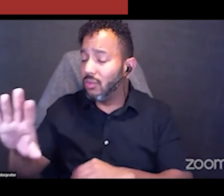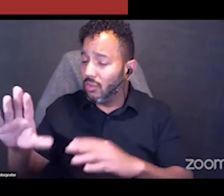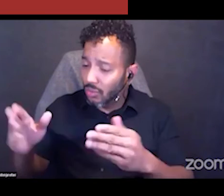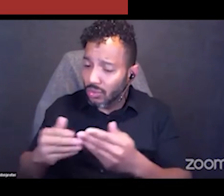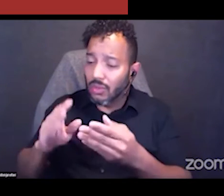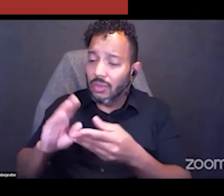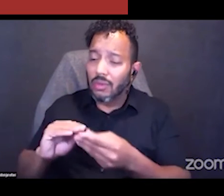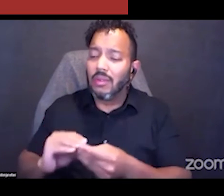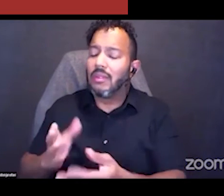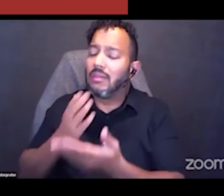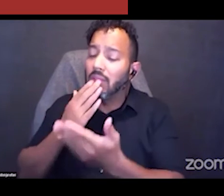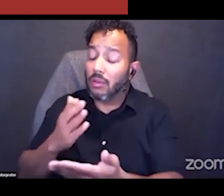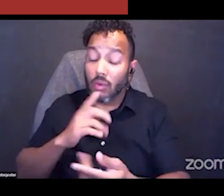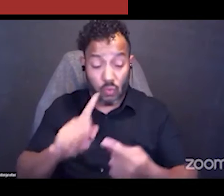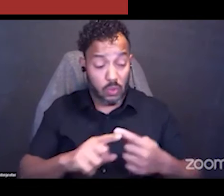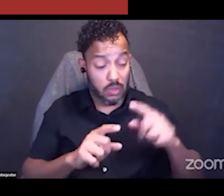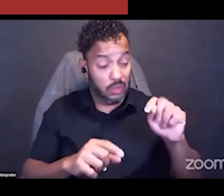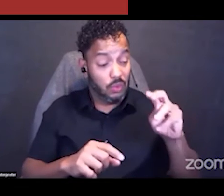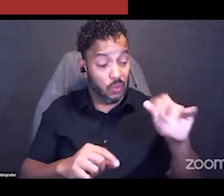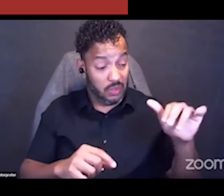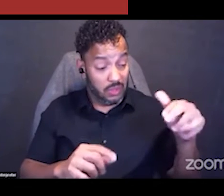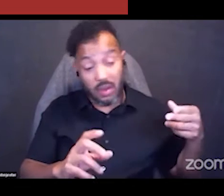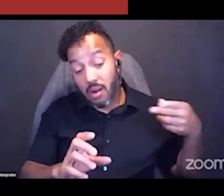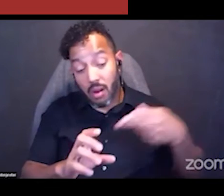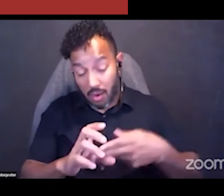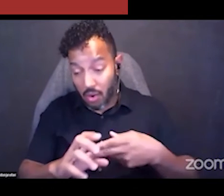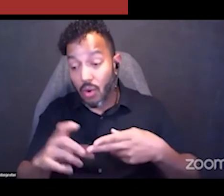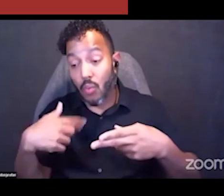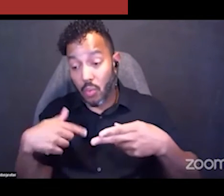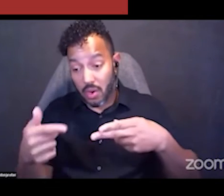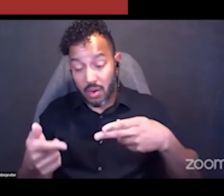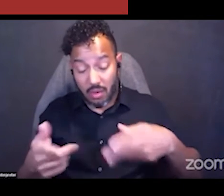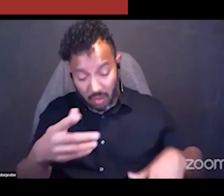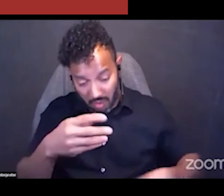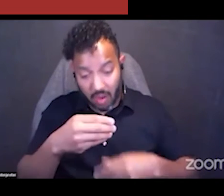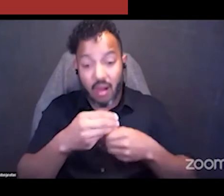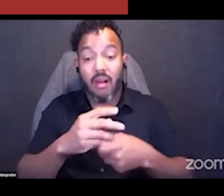as he joins us we're going to add him in.